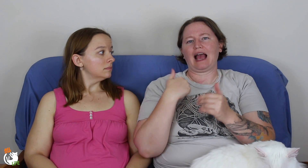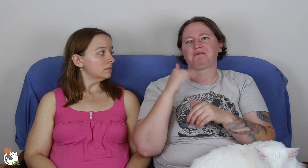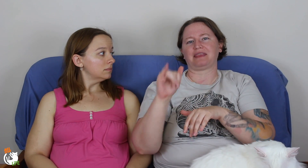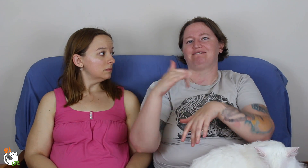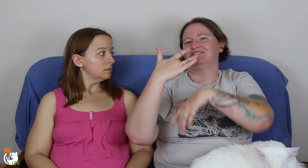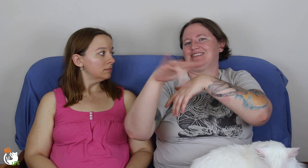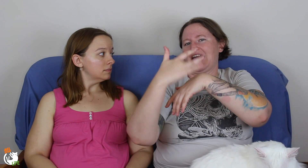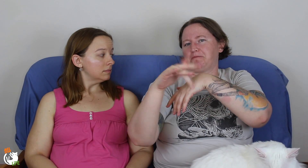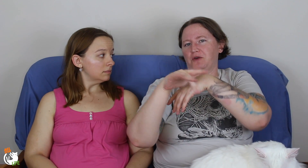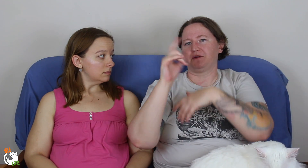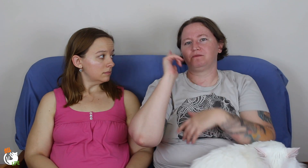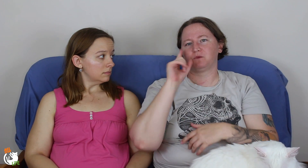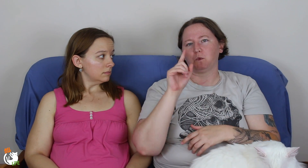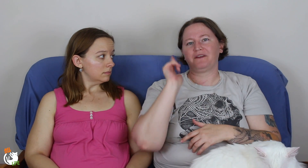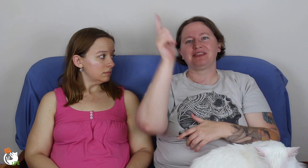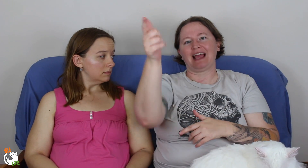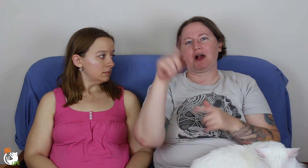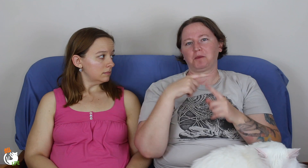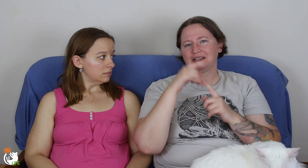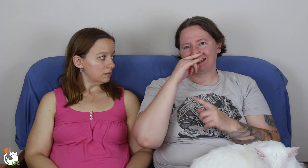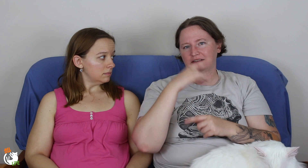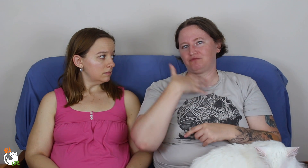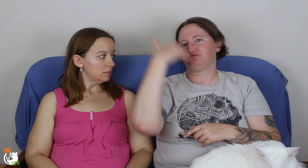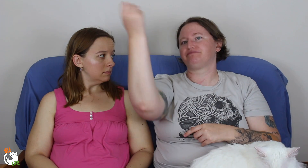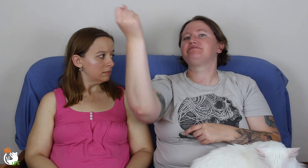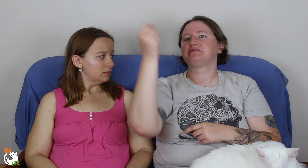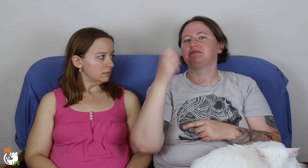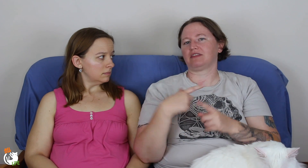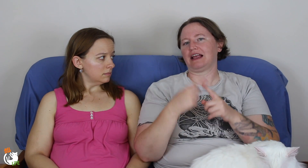but there's the availability later on when the child is older